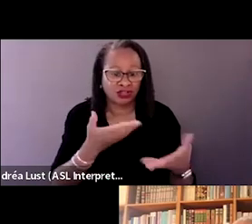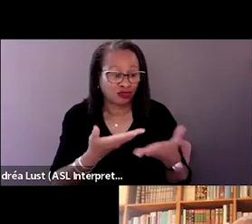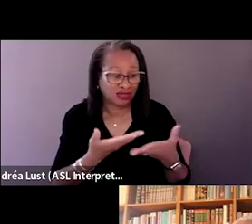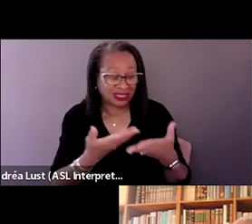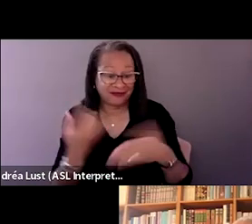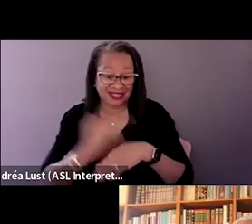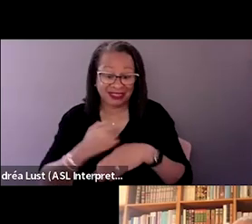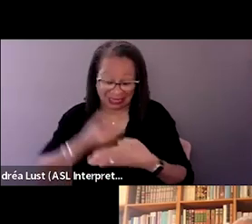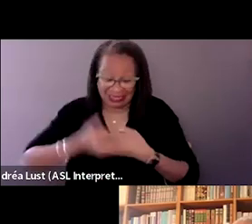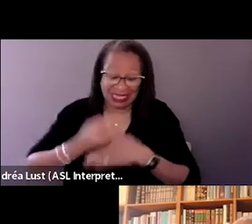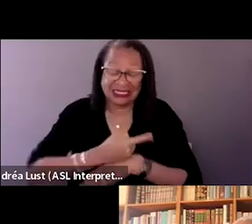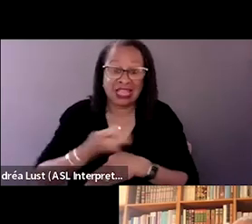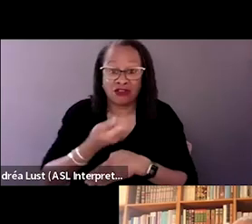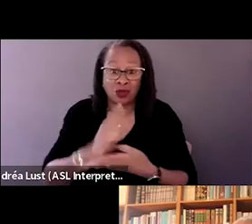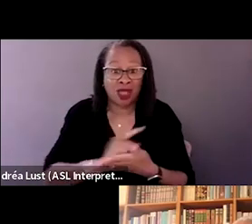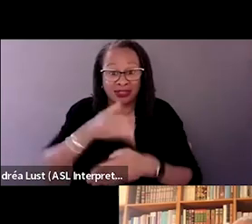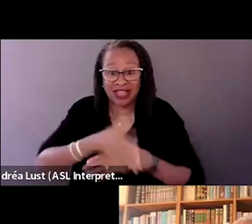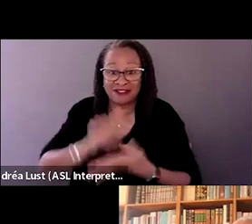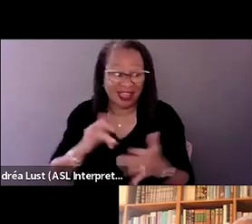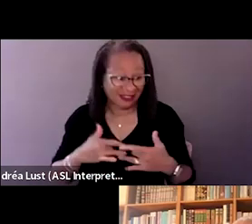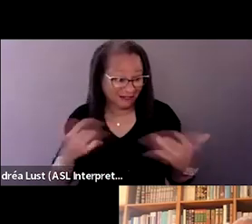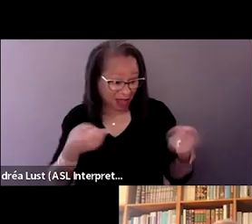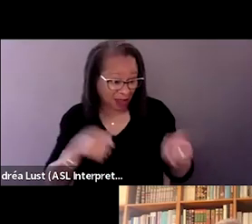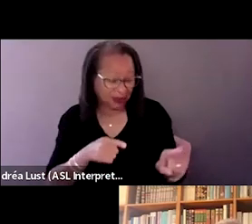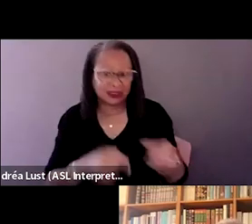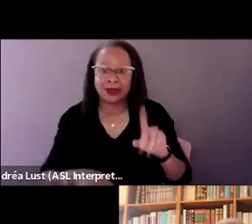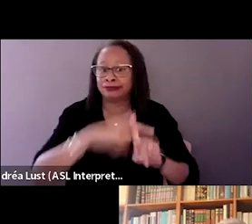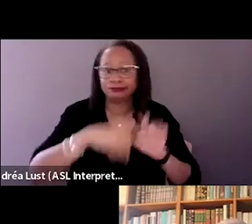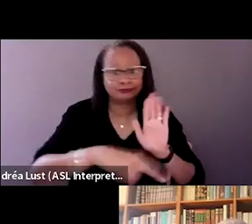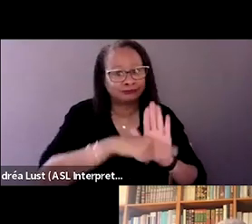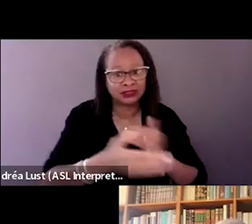or even a few hours after a lot of proposals